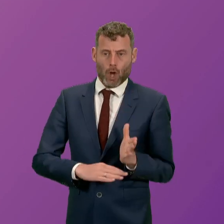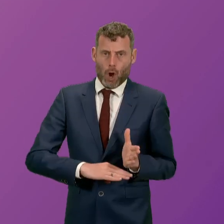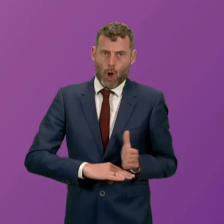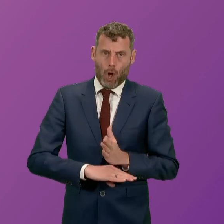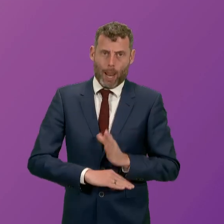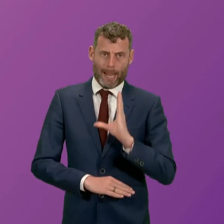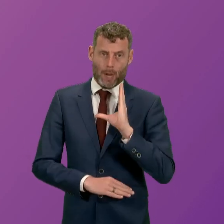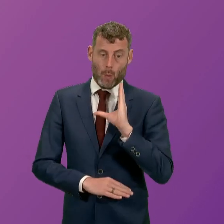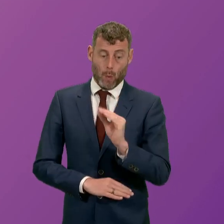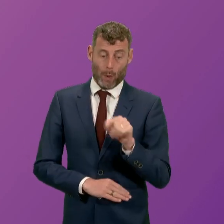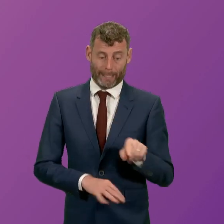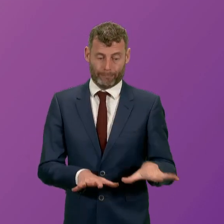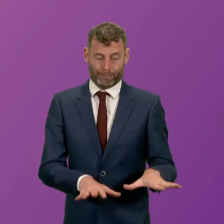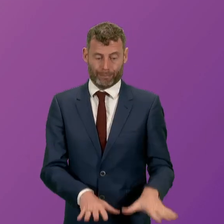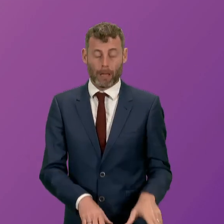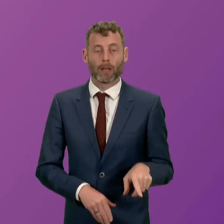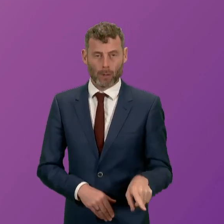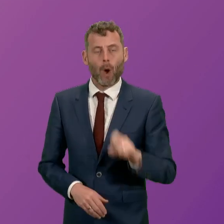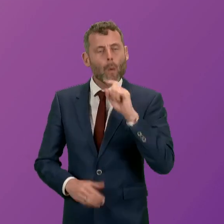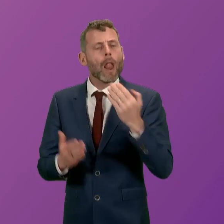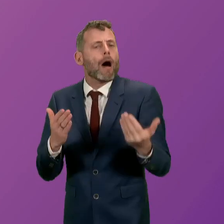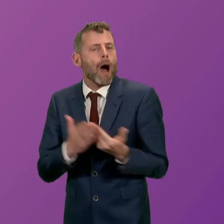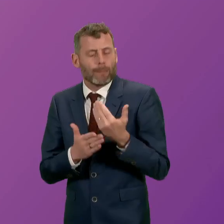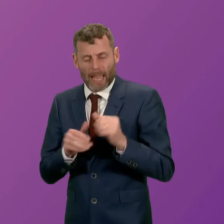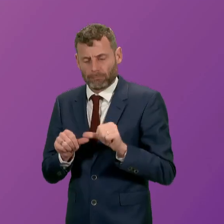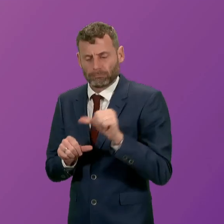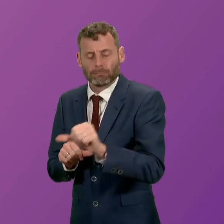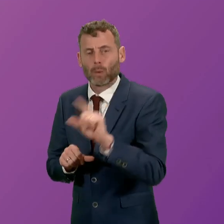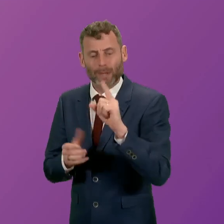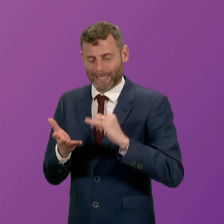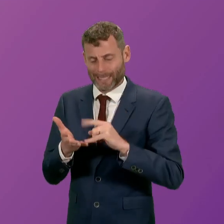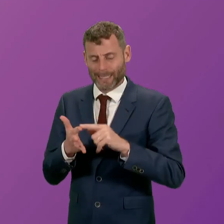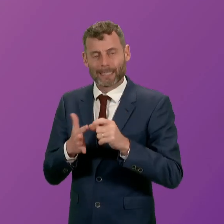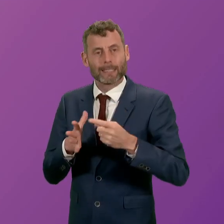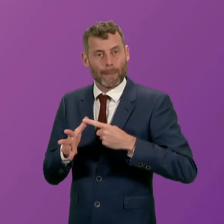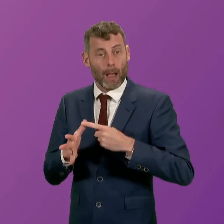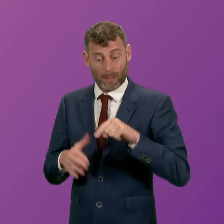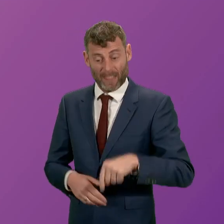update on that position will be published by the regulator SEPA later on this afternoon. SEPA has